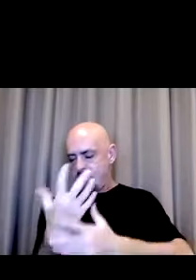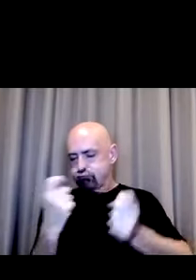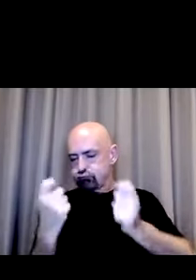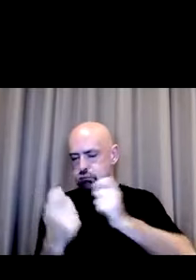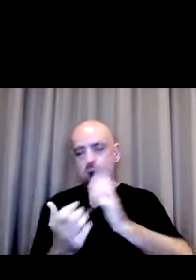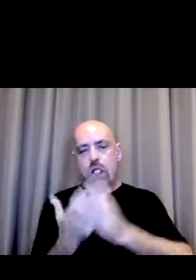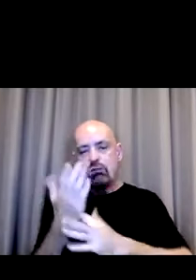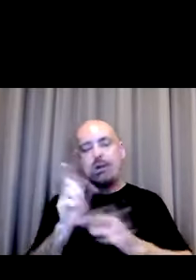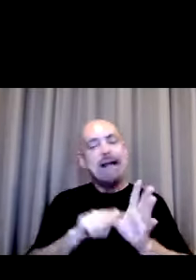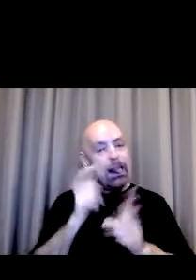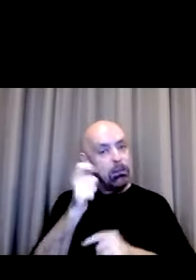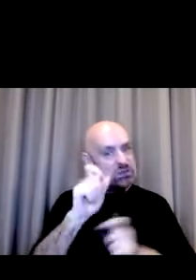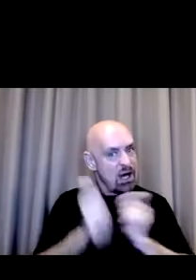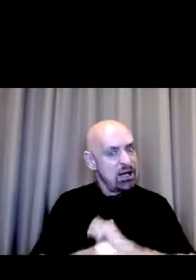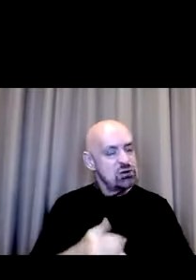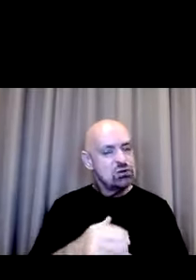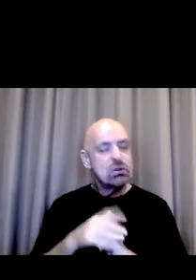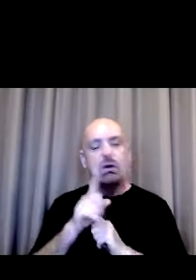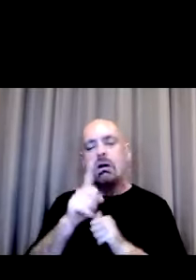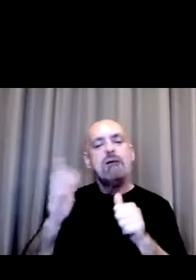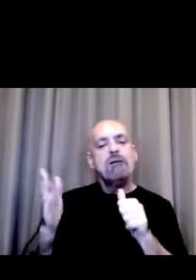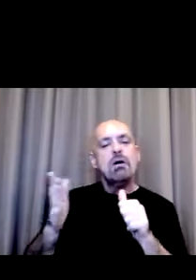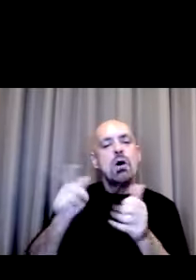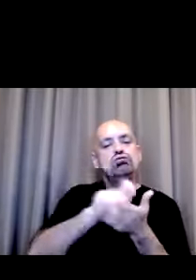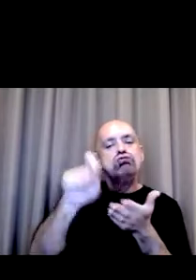where her language in the American revolution lies.